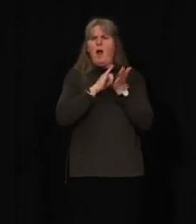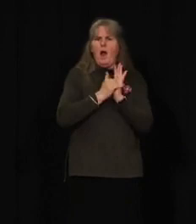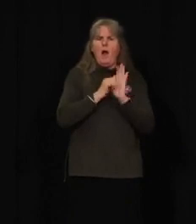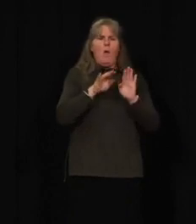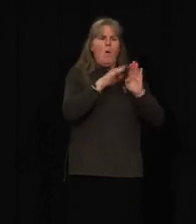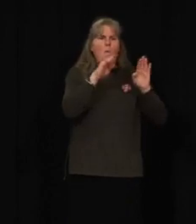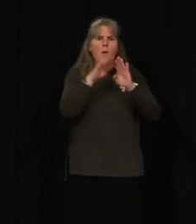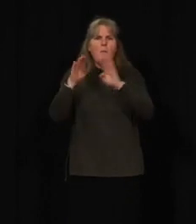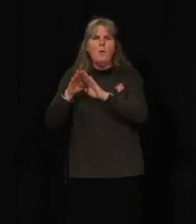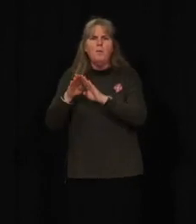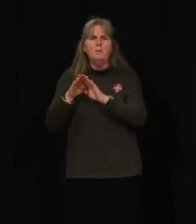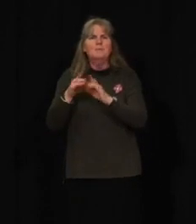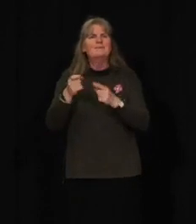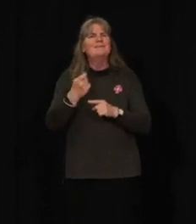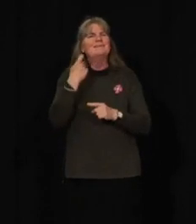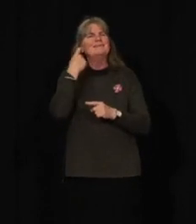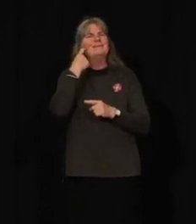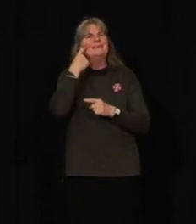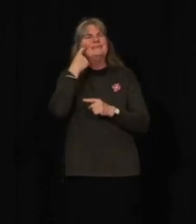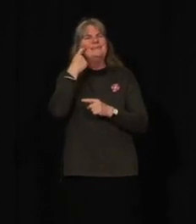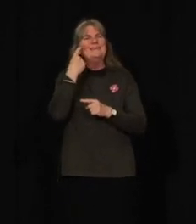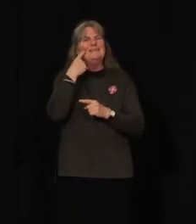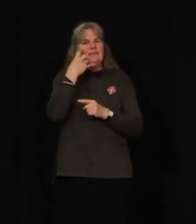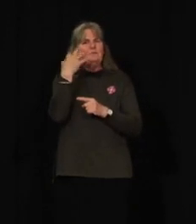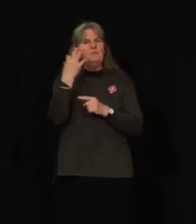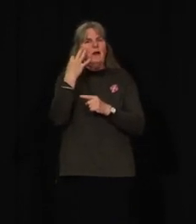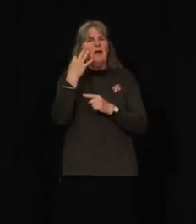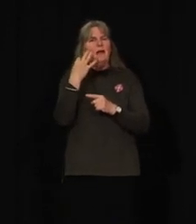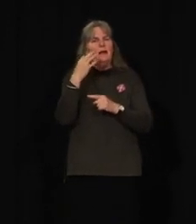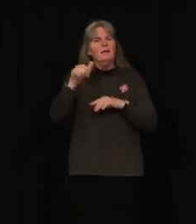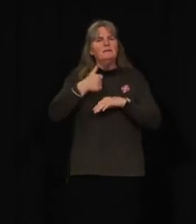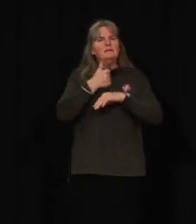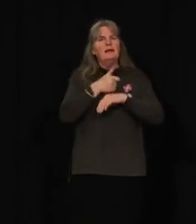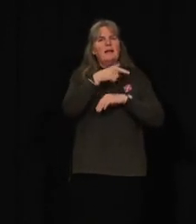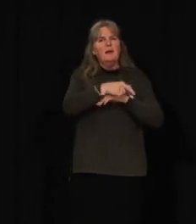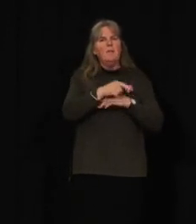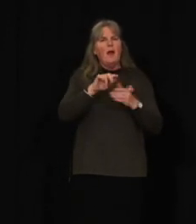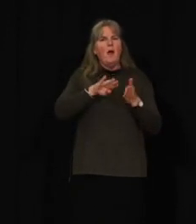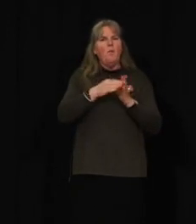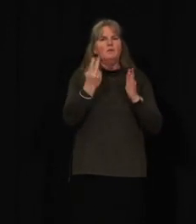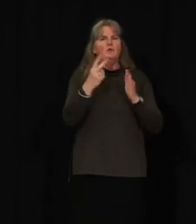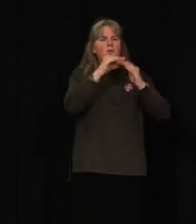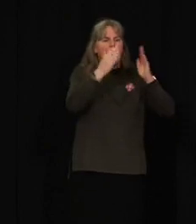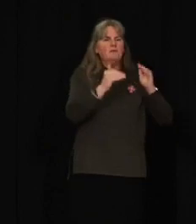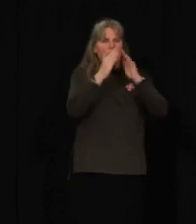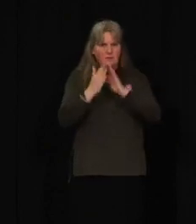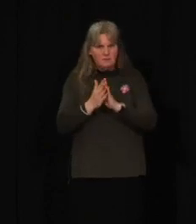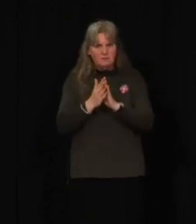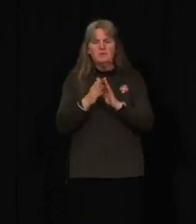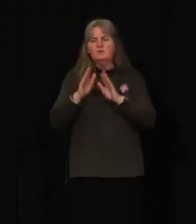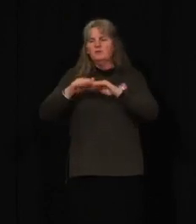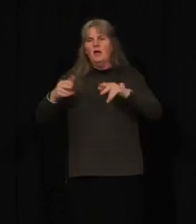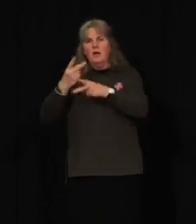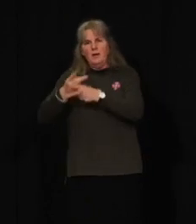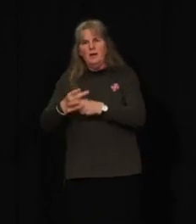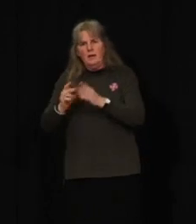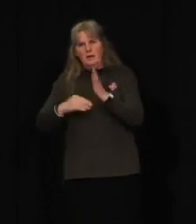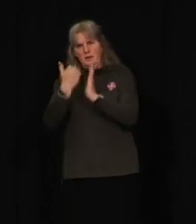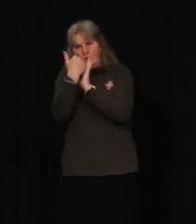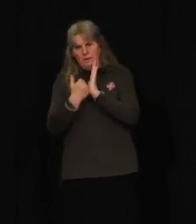developed constantly. On Friday of course we had the double household guidelines and the updated child care guidelines. Today, as the premier said, we